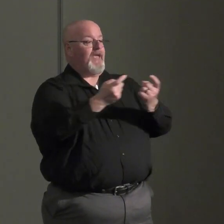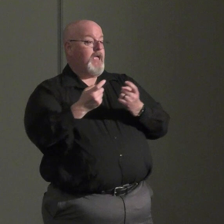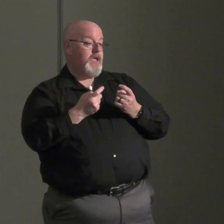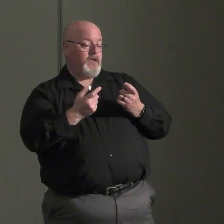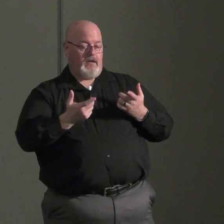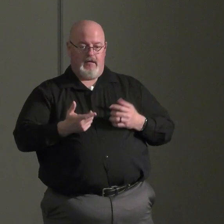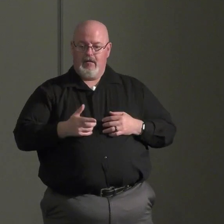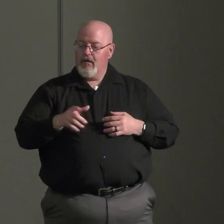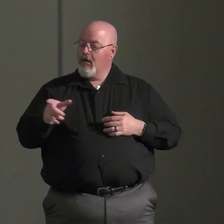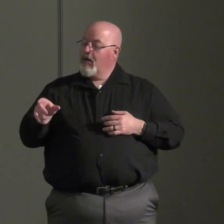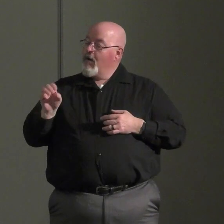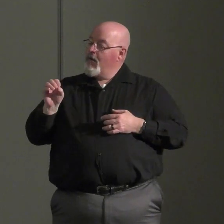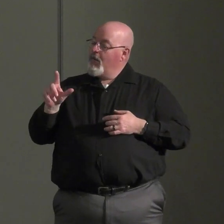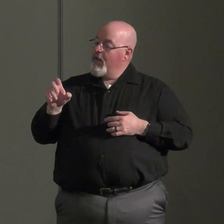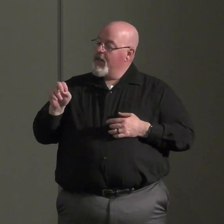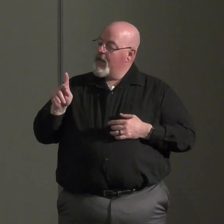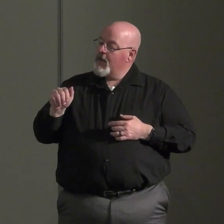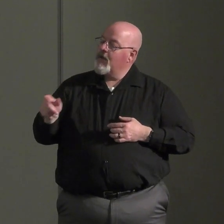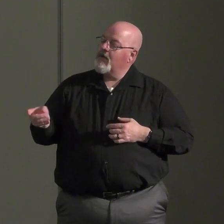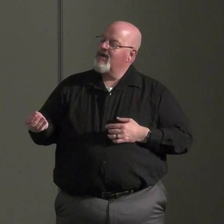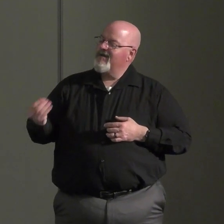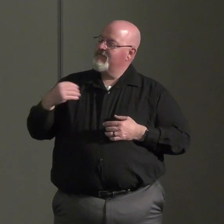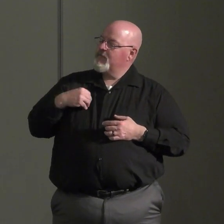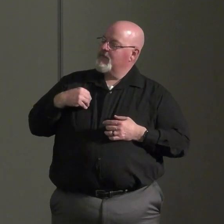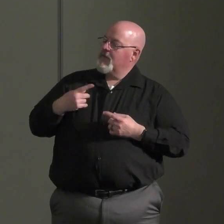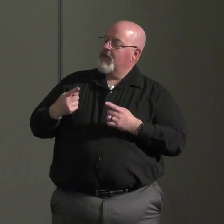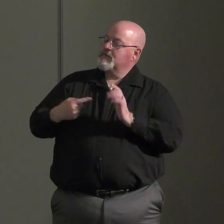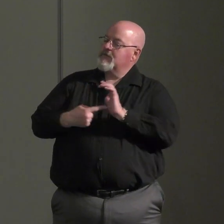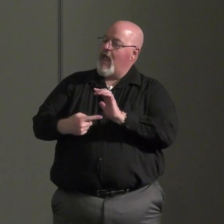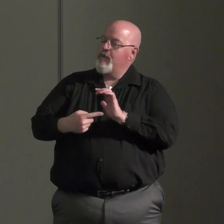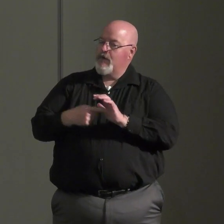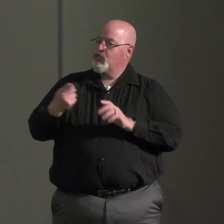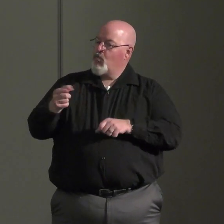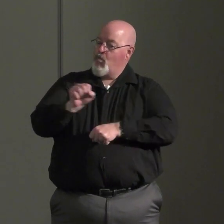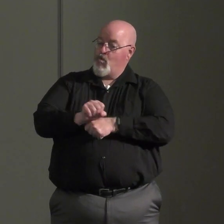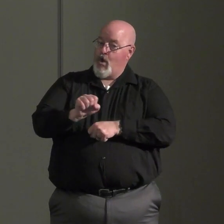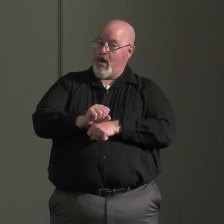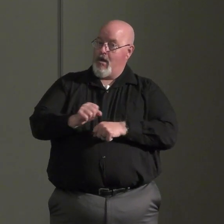Olenka can you give us an example of something you are working on currently?